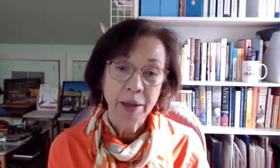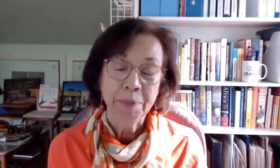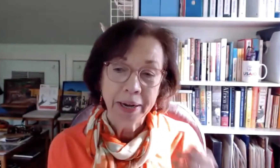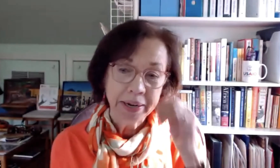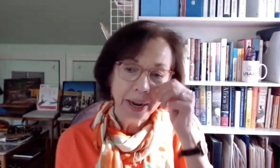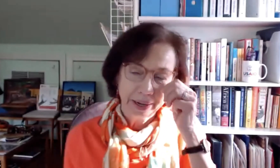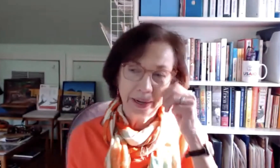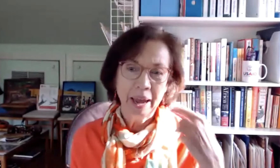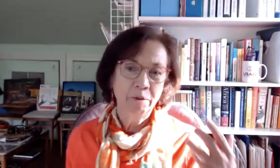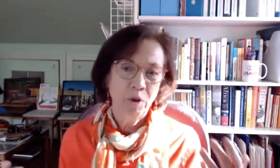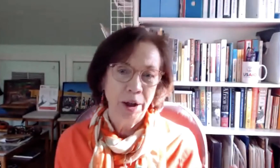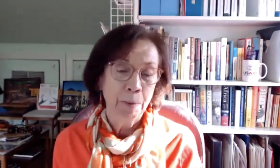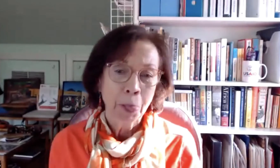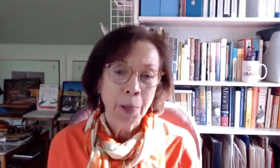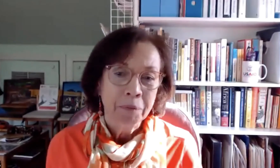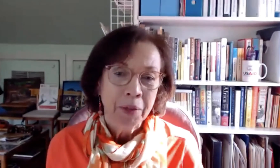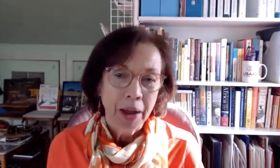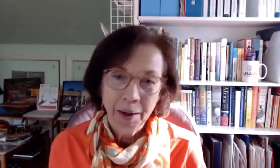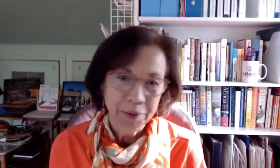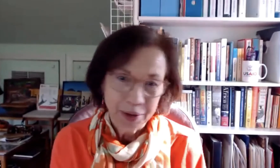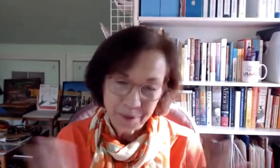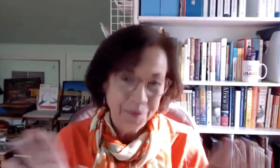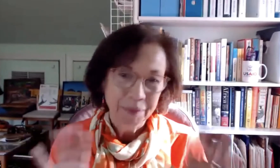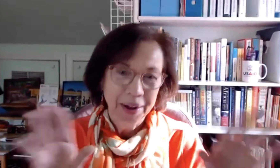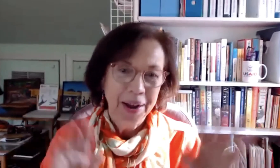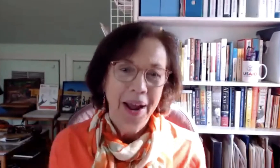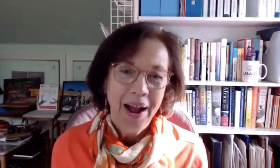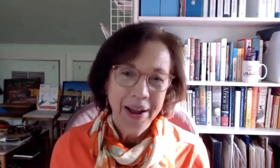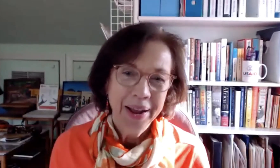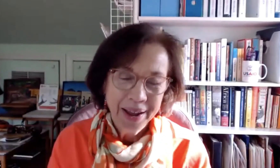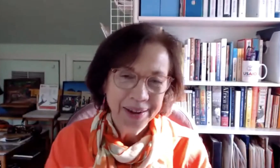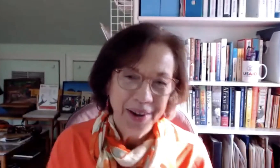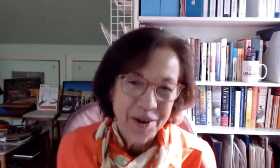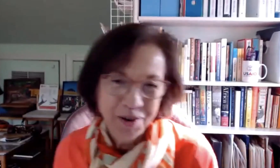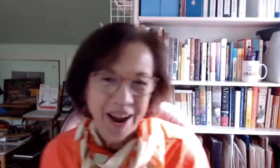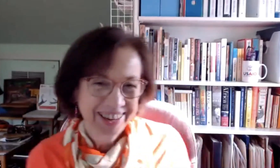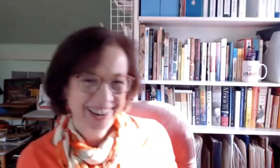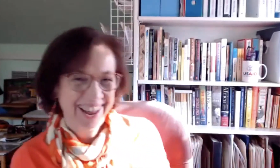that Benetech gave on that. And hi and congratulate